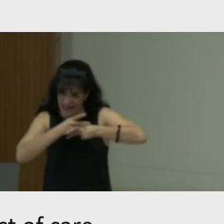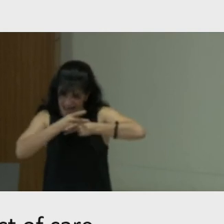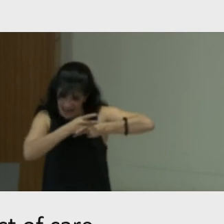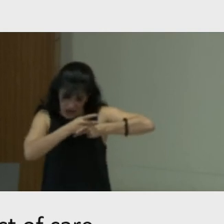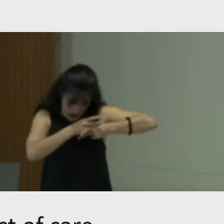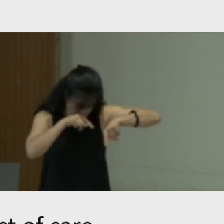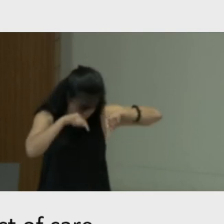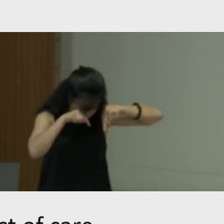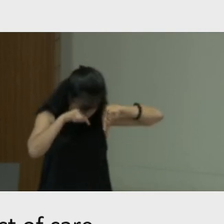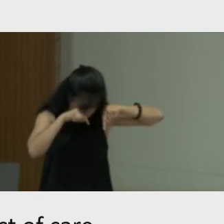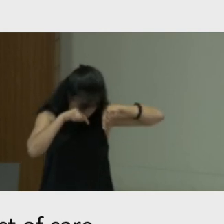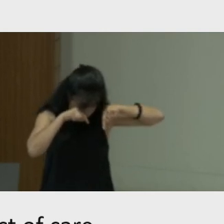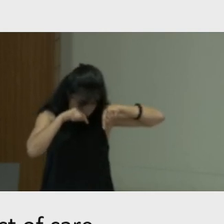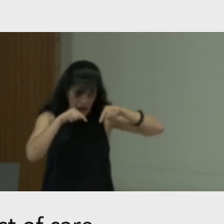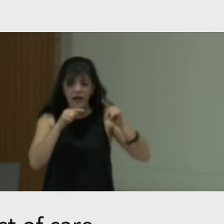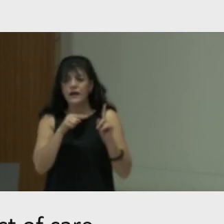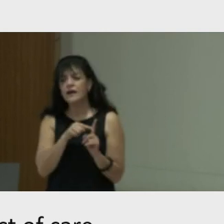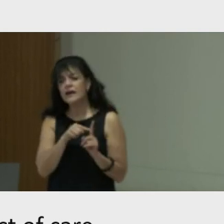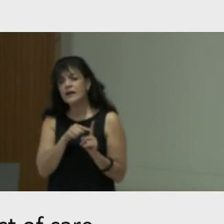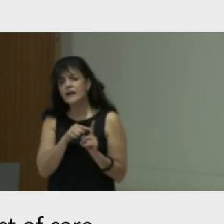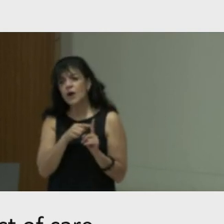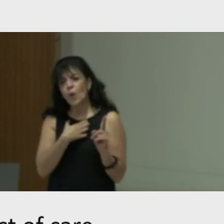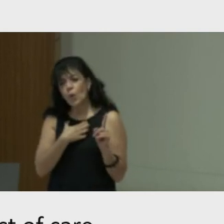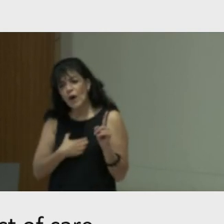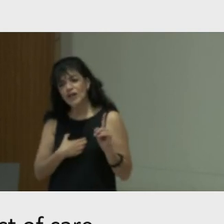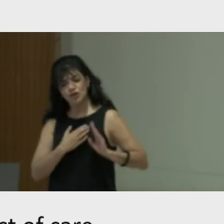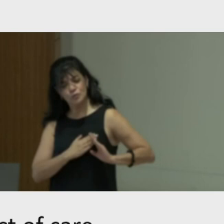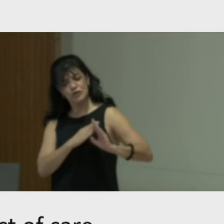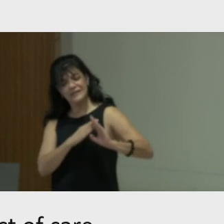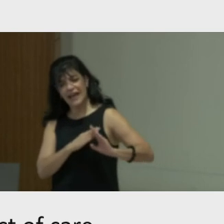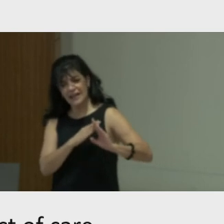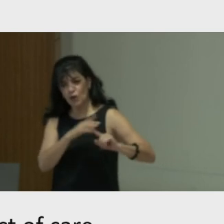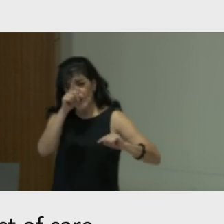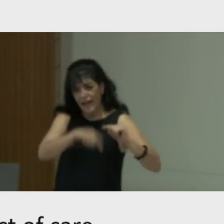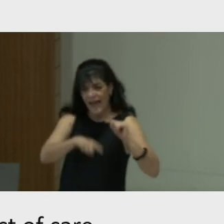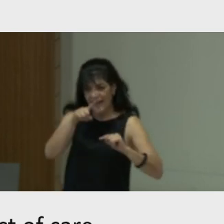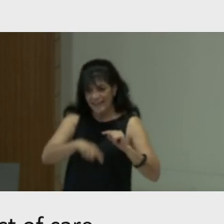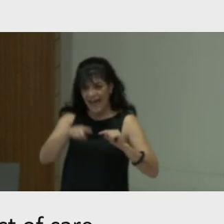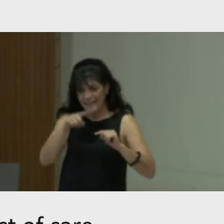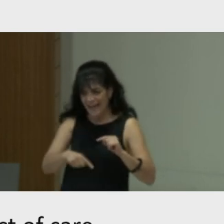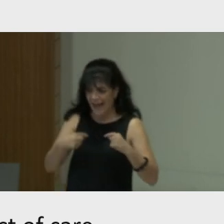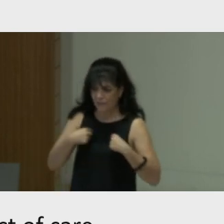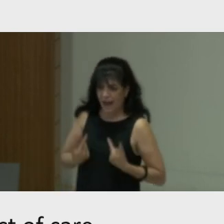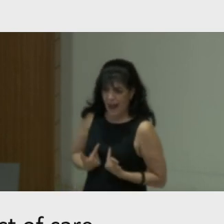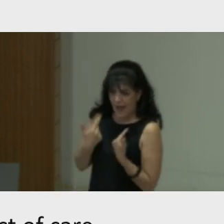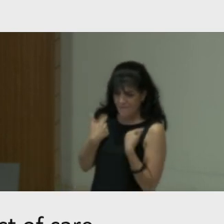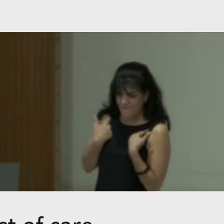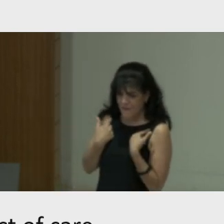This has been driven by an understandable desire to protect those who cannot uphold their own rights.